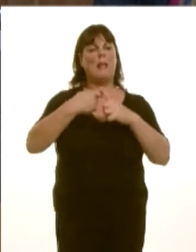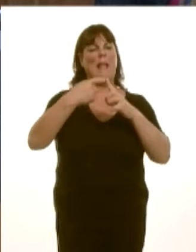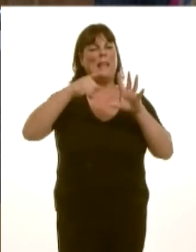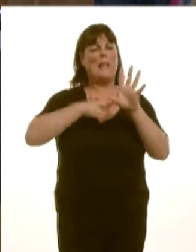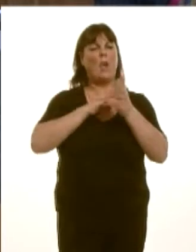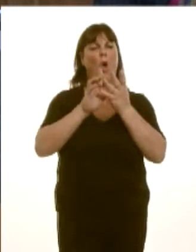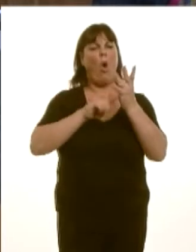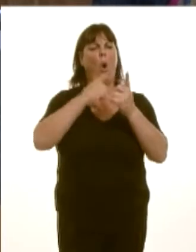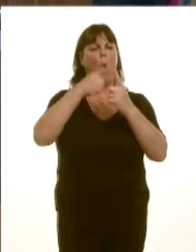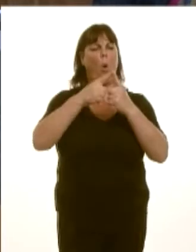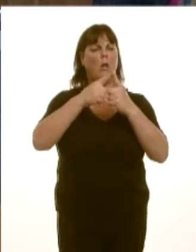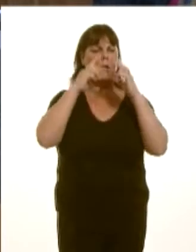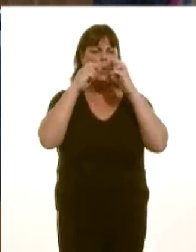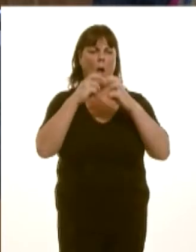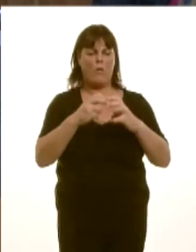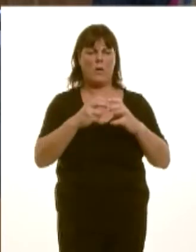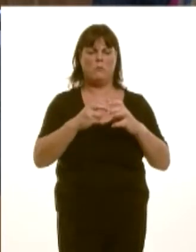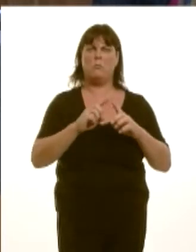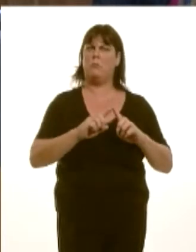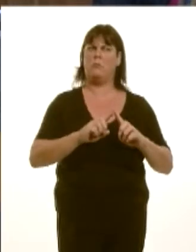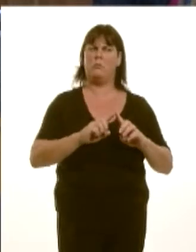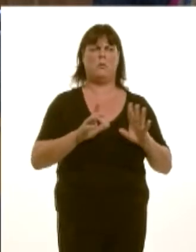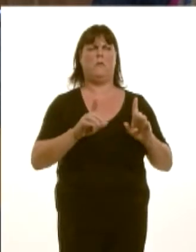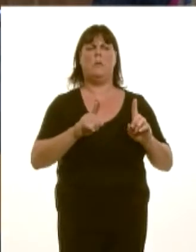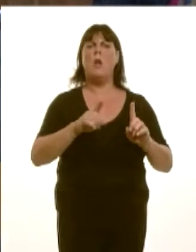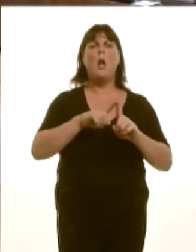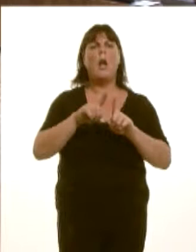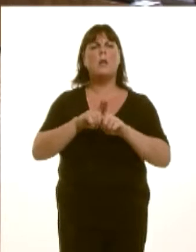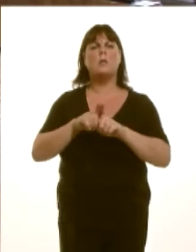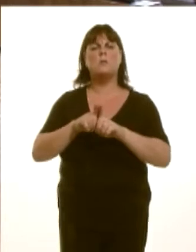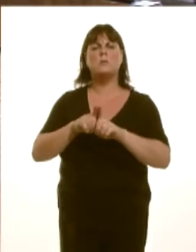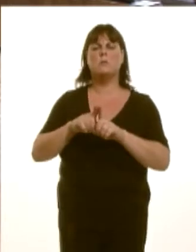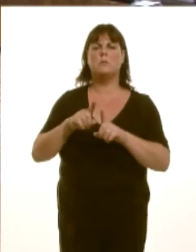Dr Mark Porter, the chair of the BMA council said that your party, the UK Government, was